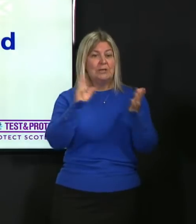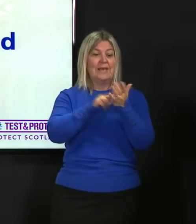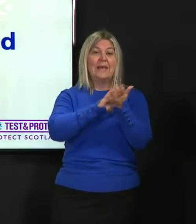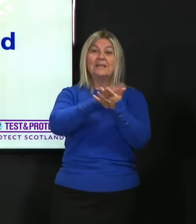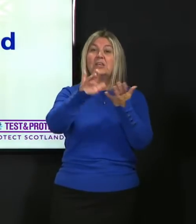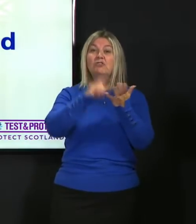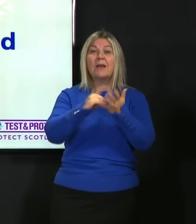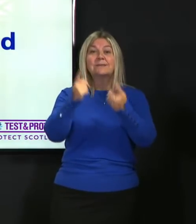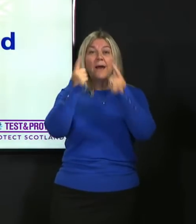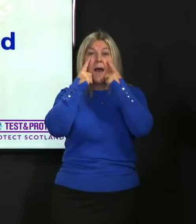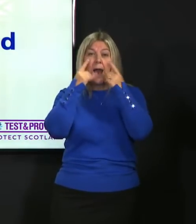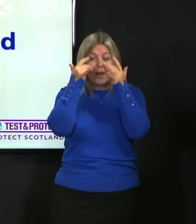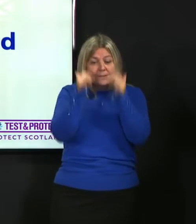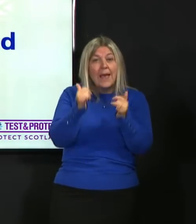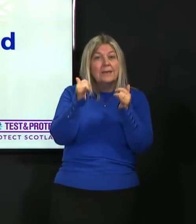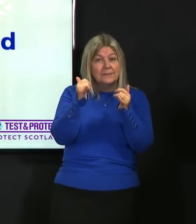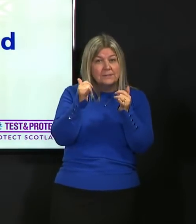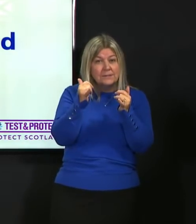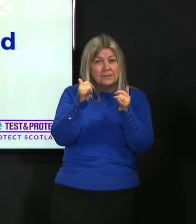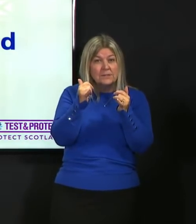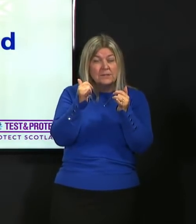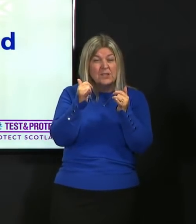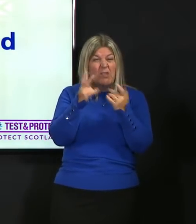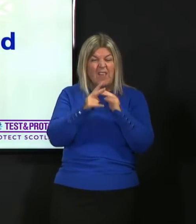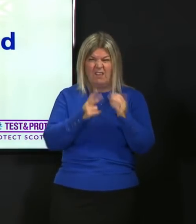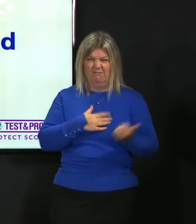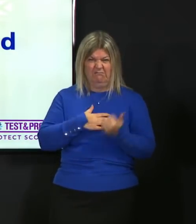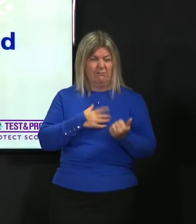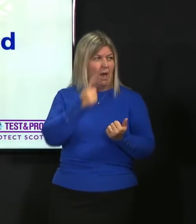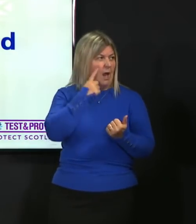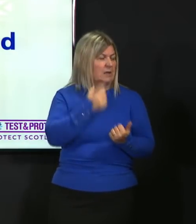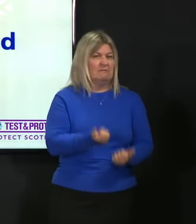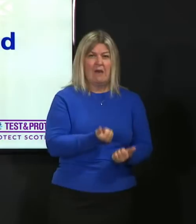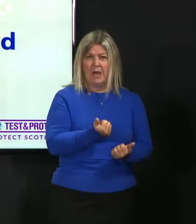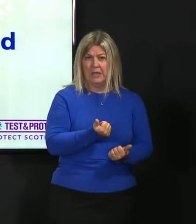you don't think that you have a problem with your vision. Because as well as testing sight,